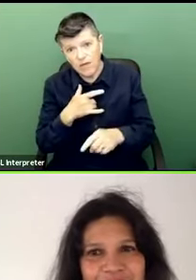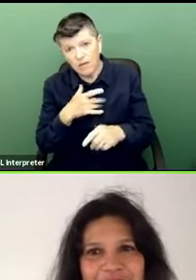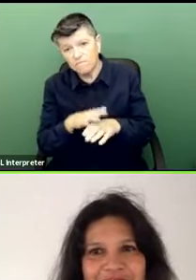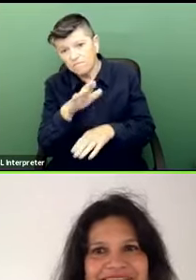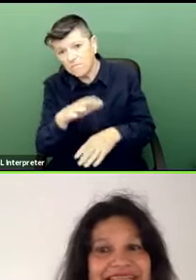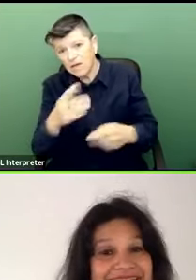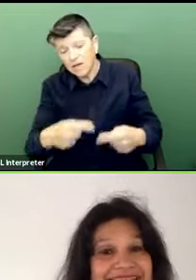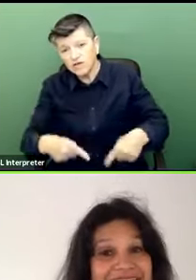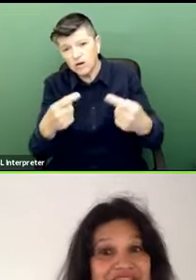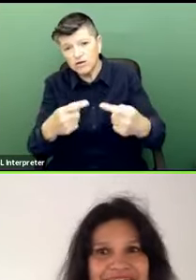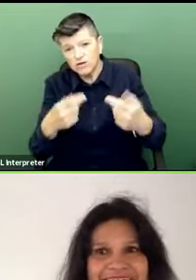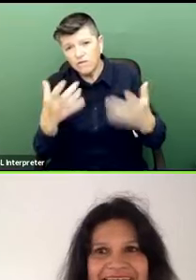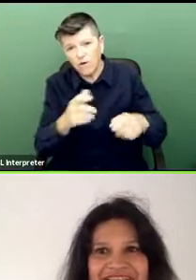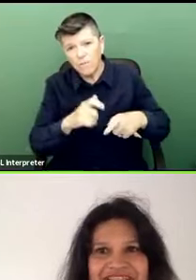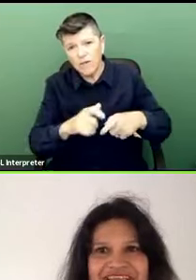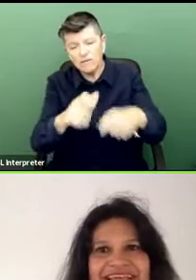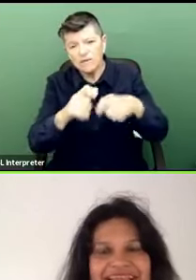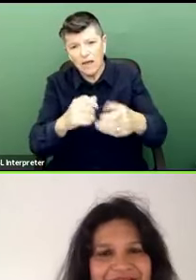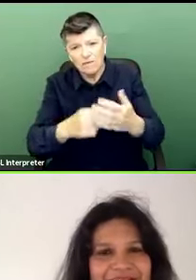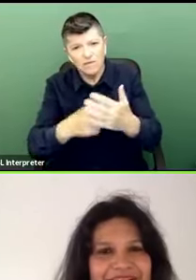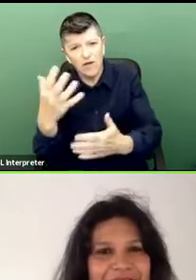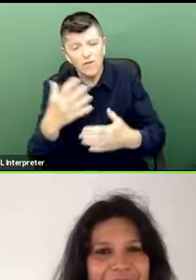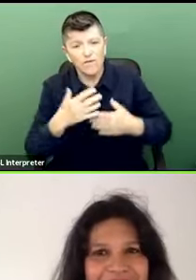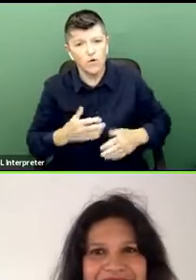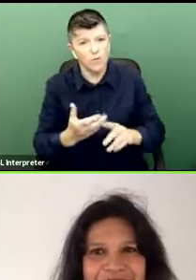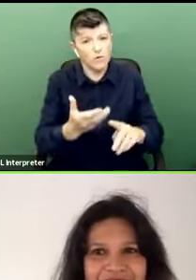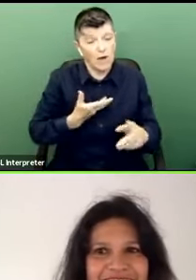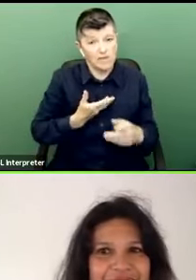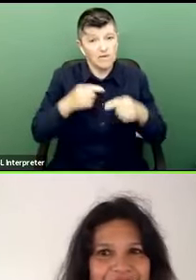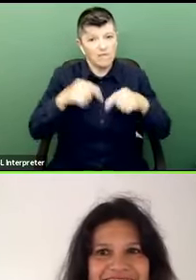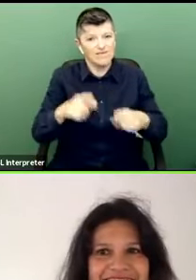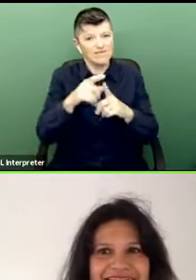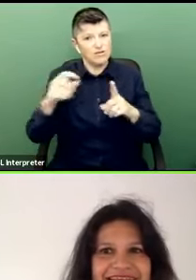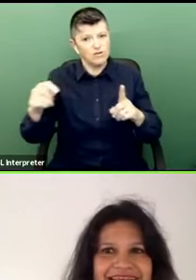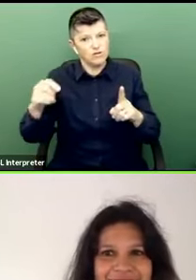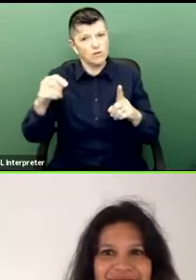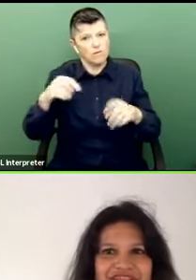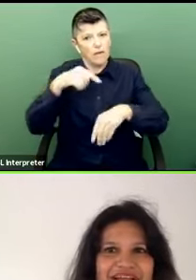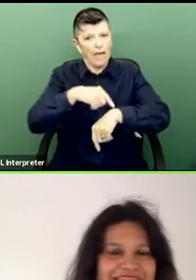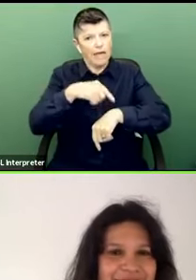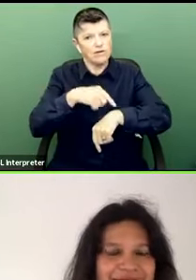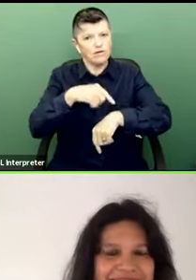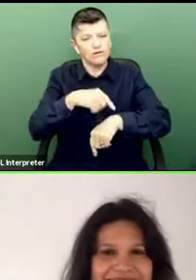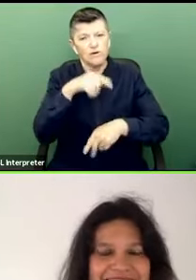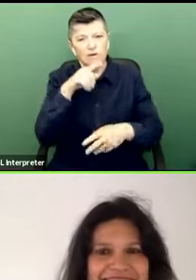really that she was trying to say